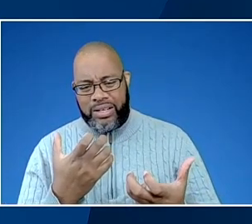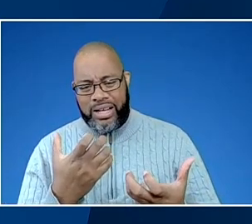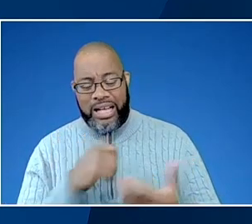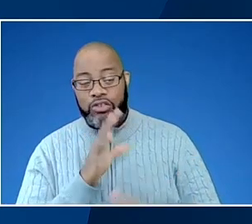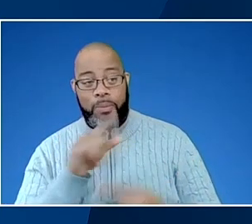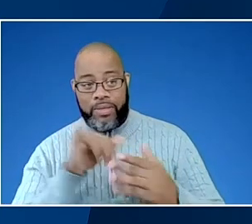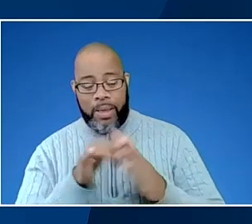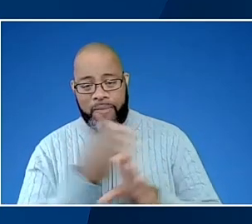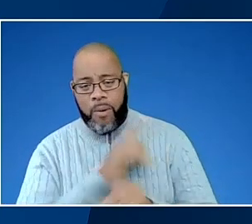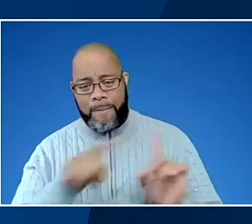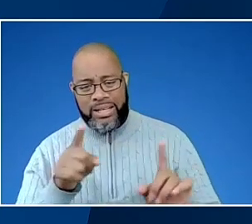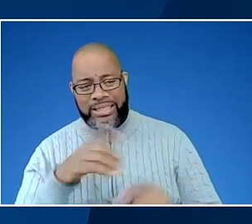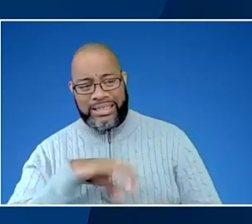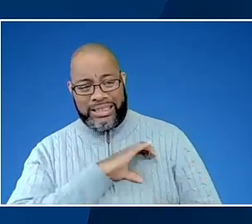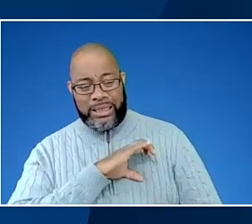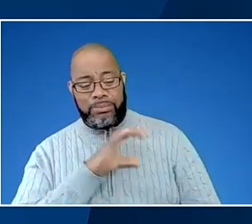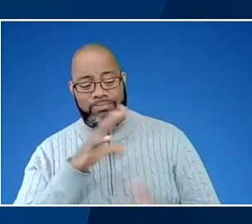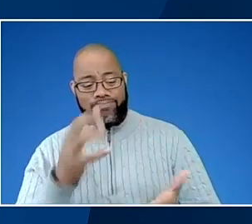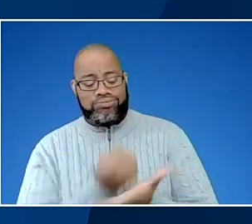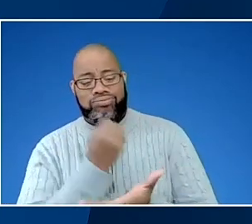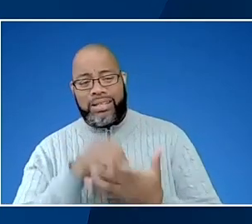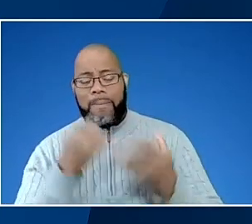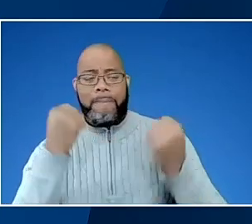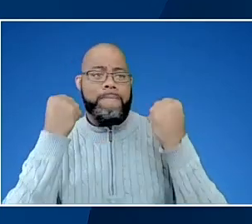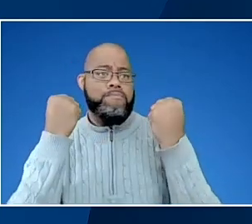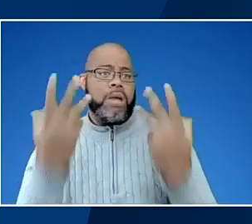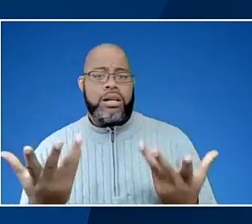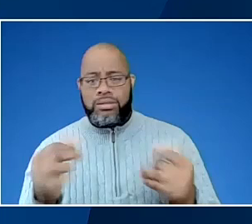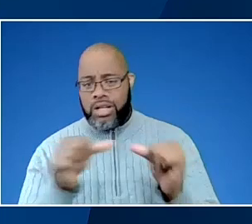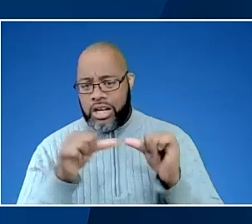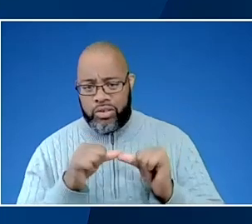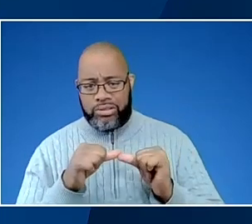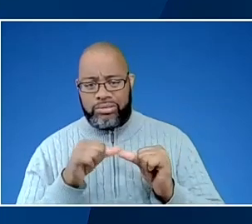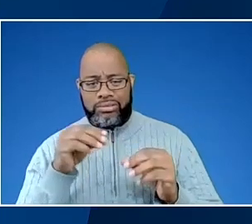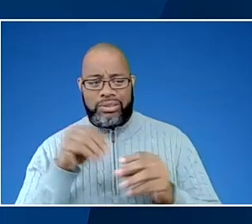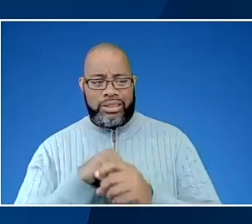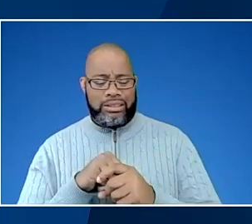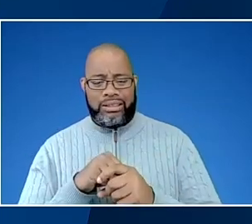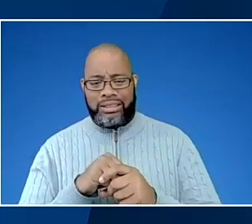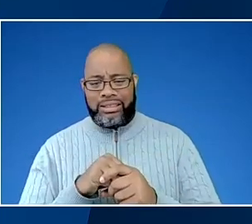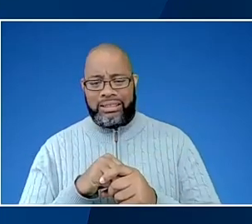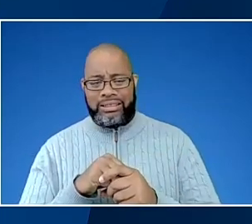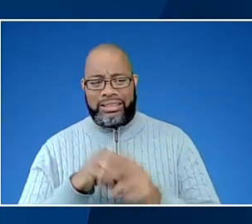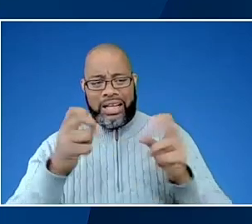citizenship is captured in a lot of areas in like the Title IV programs outside of-